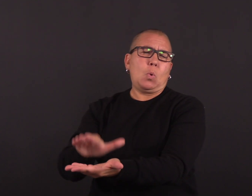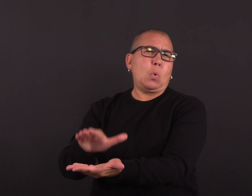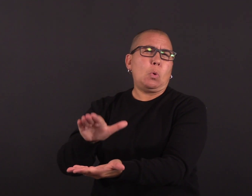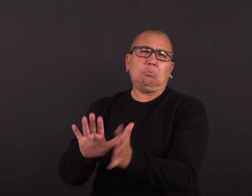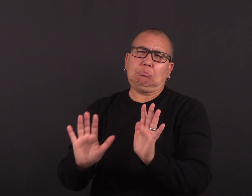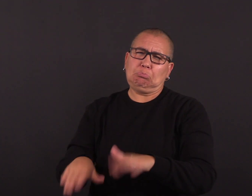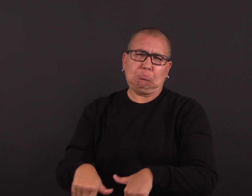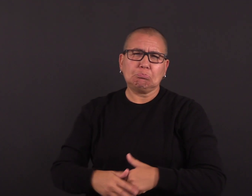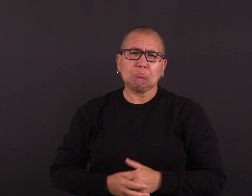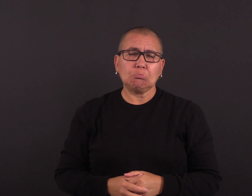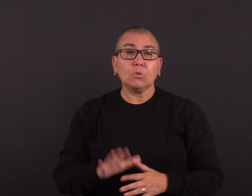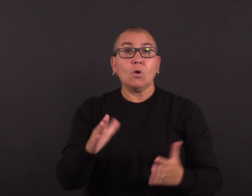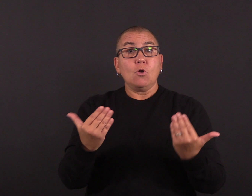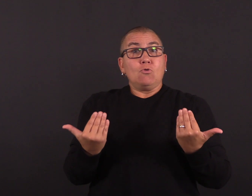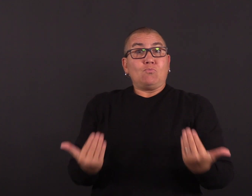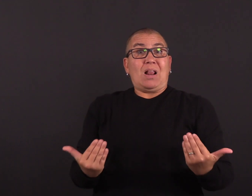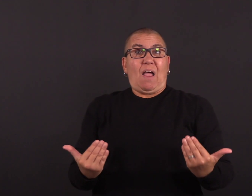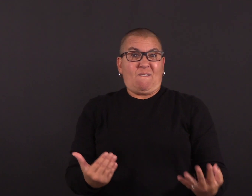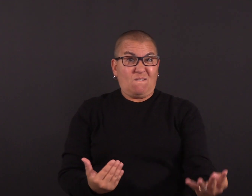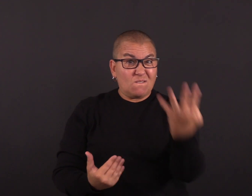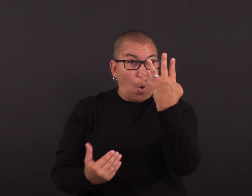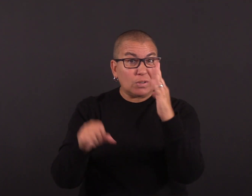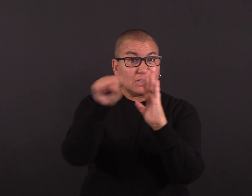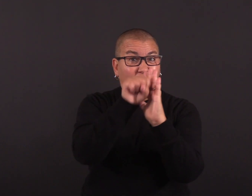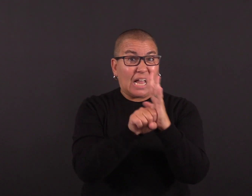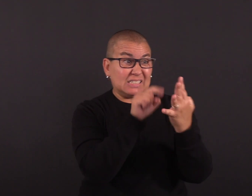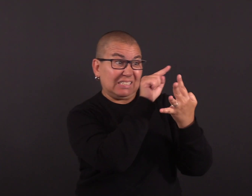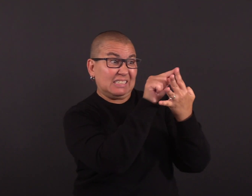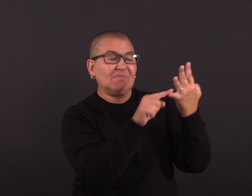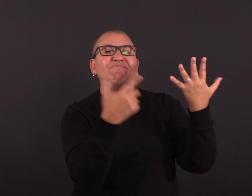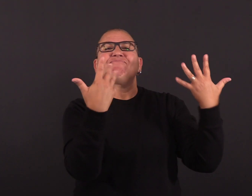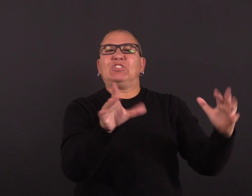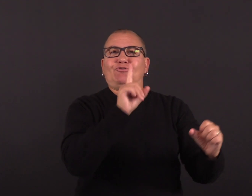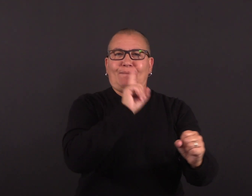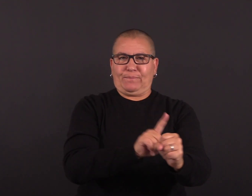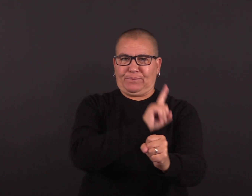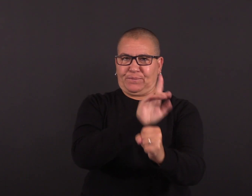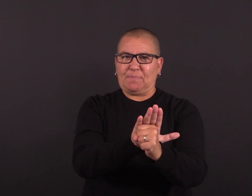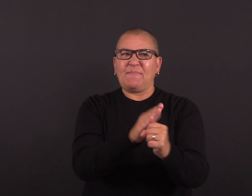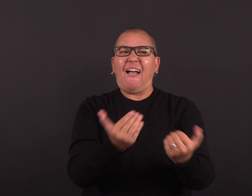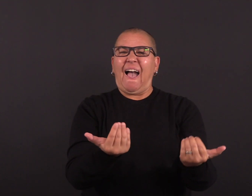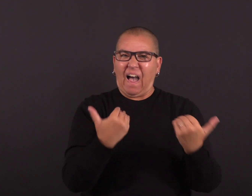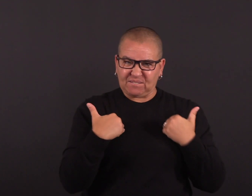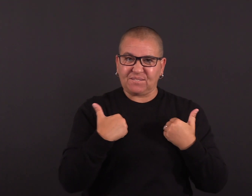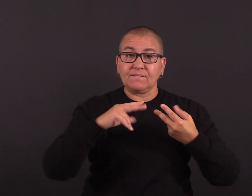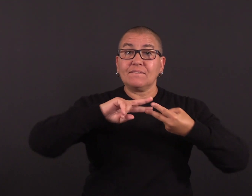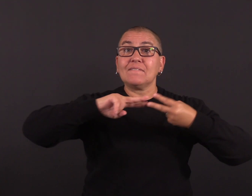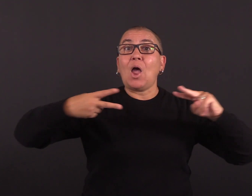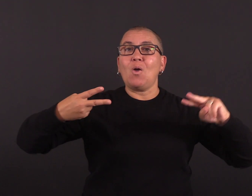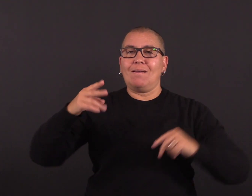prevalence remains too small to show up on the CDC estimates and is currently being